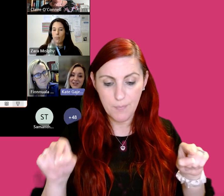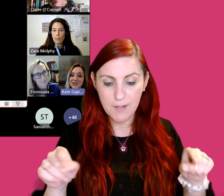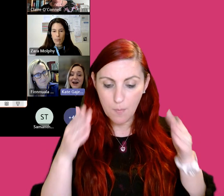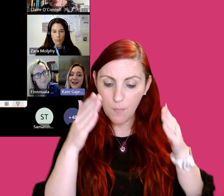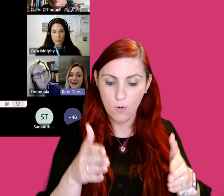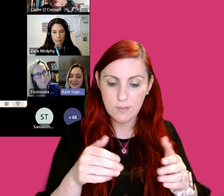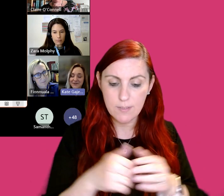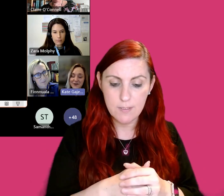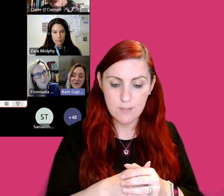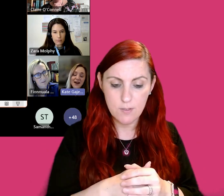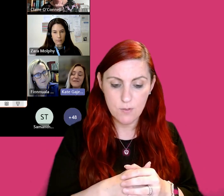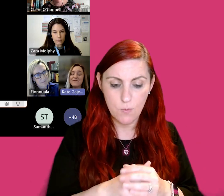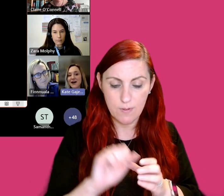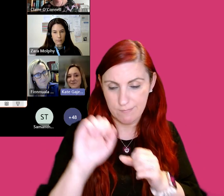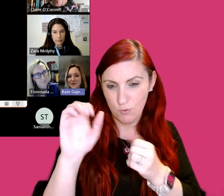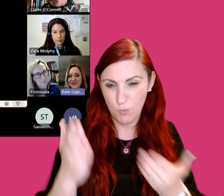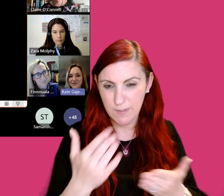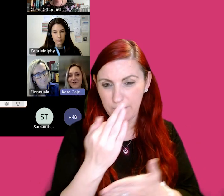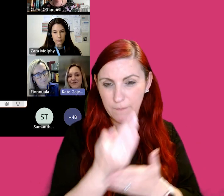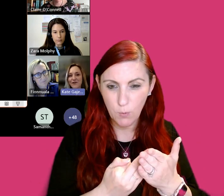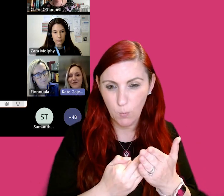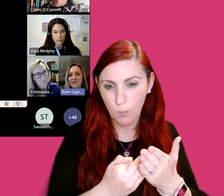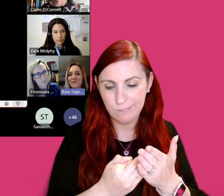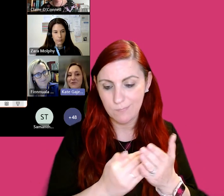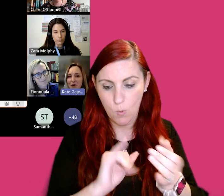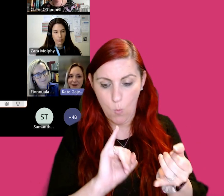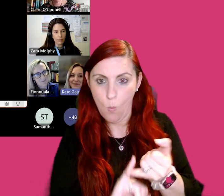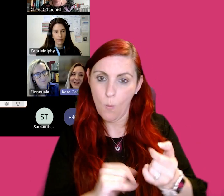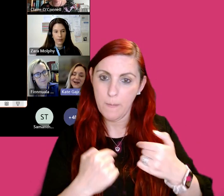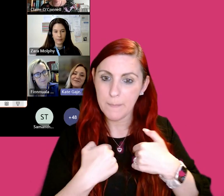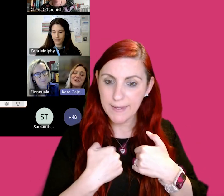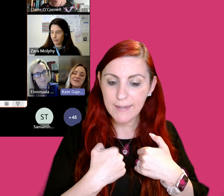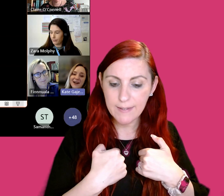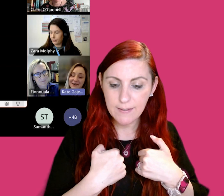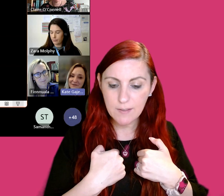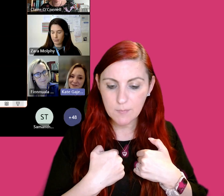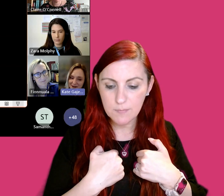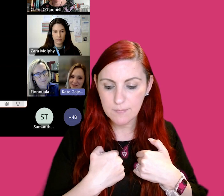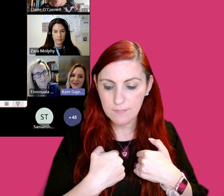I'll just highlight a few a few aspects of of of of my role in my life because I have type 1